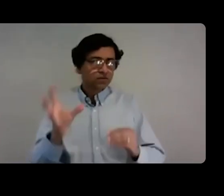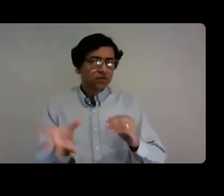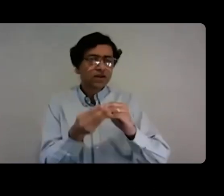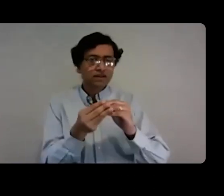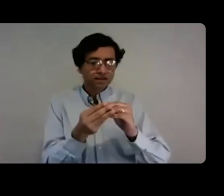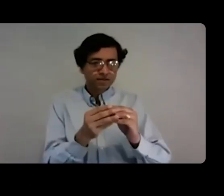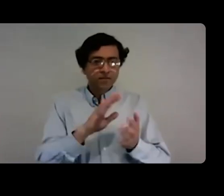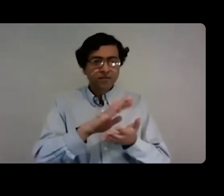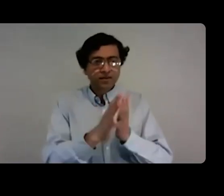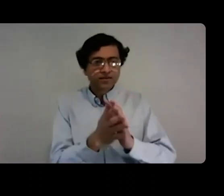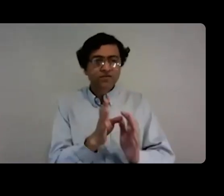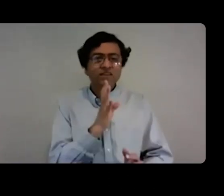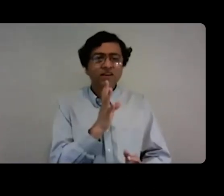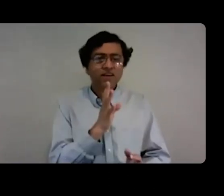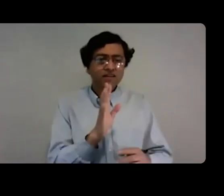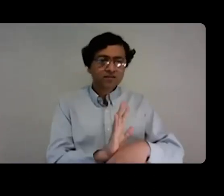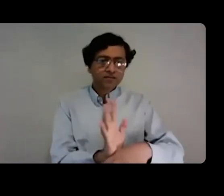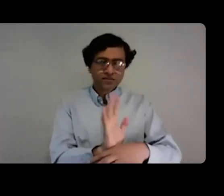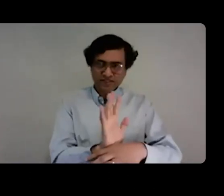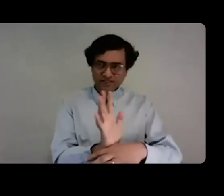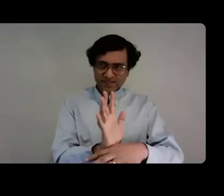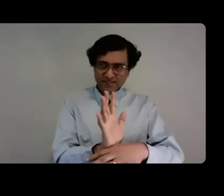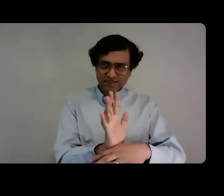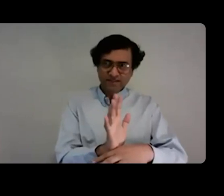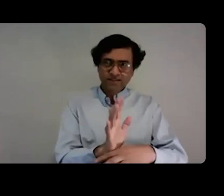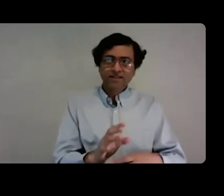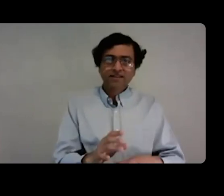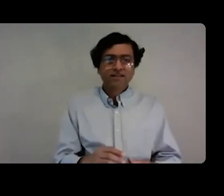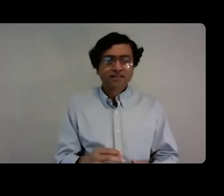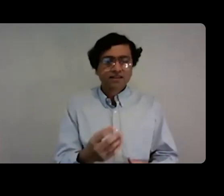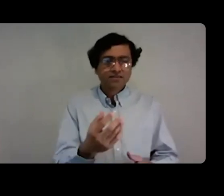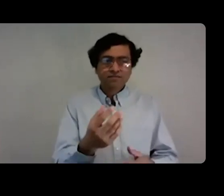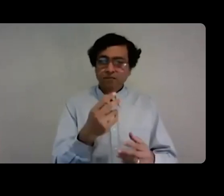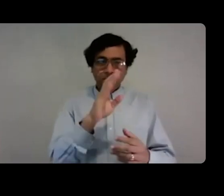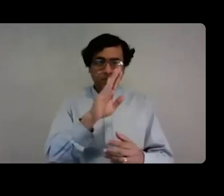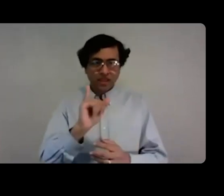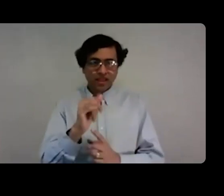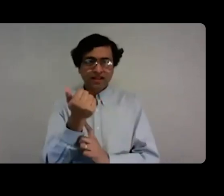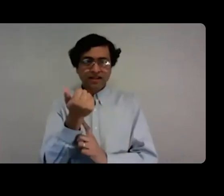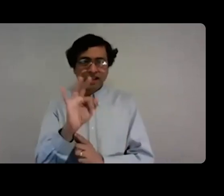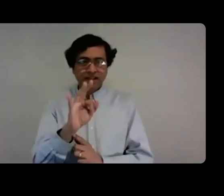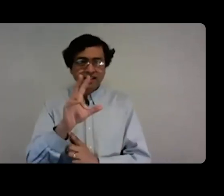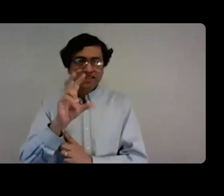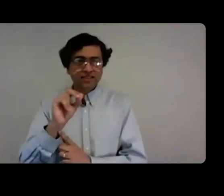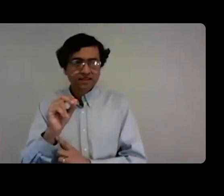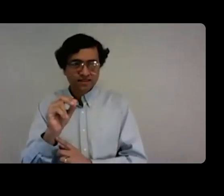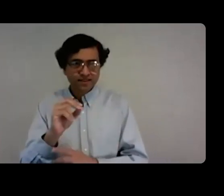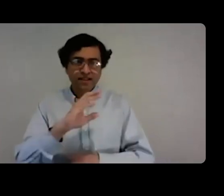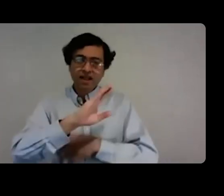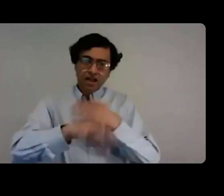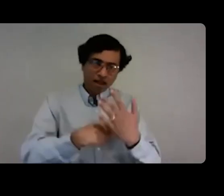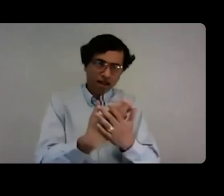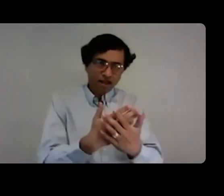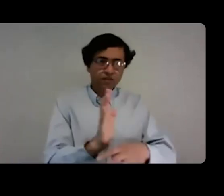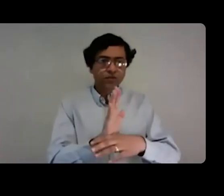And then in the late '20s, they developed the technology for movies to become talking pictures.